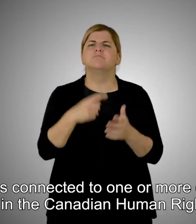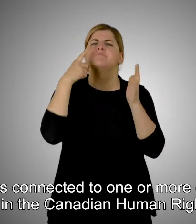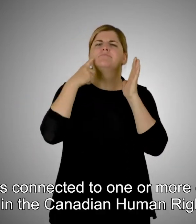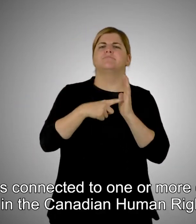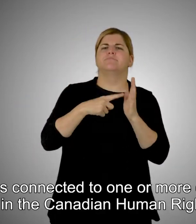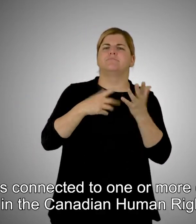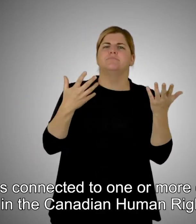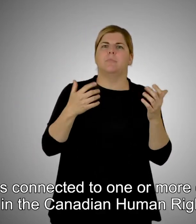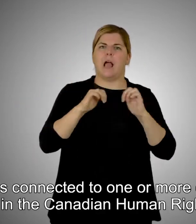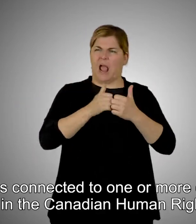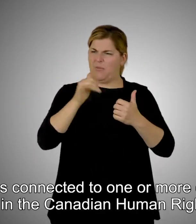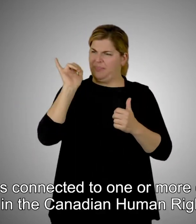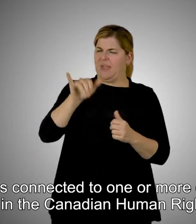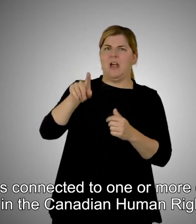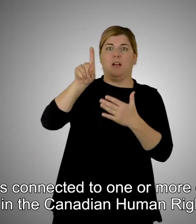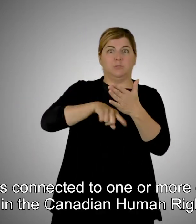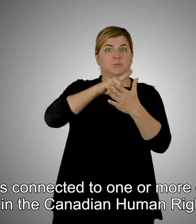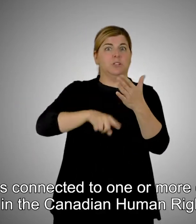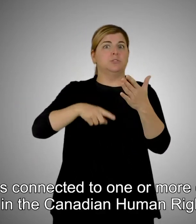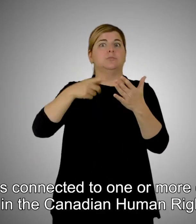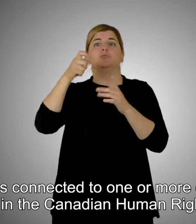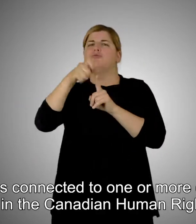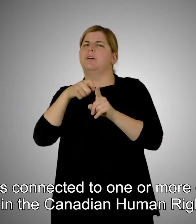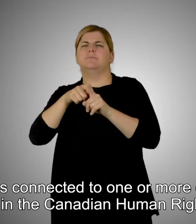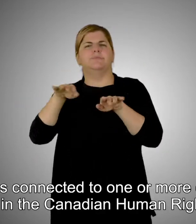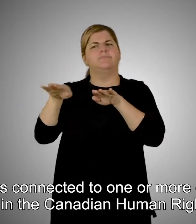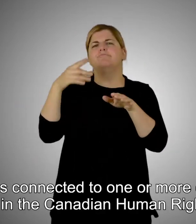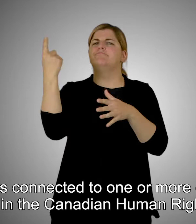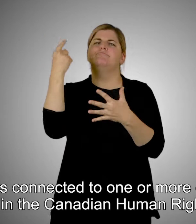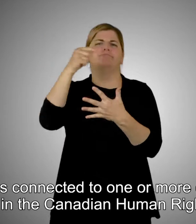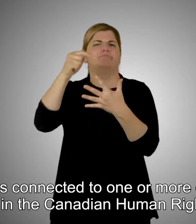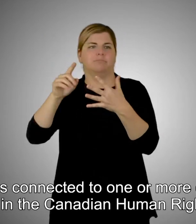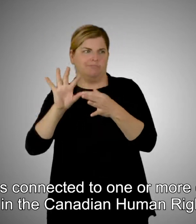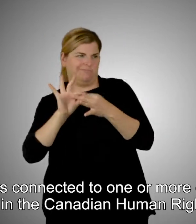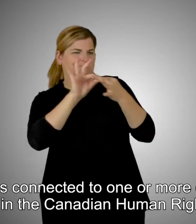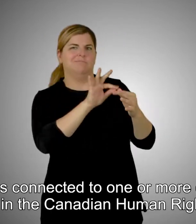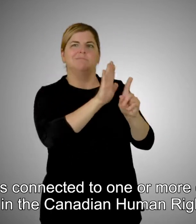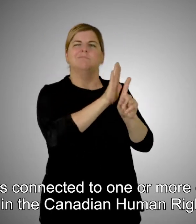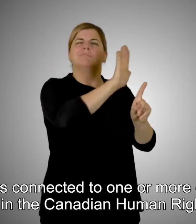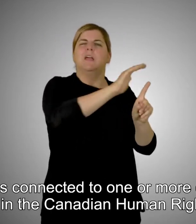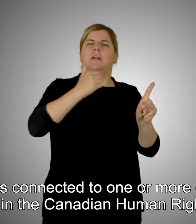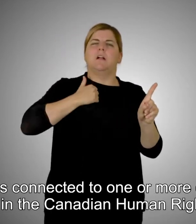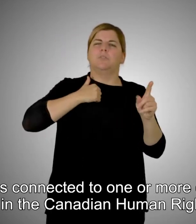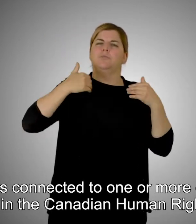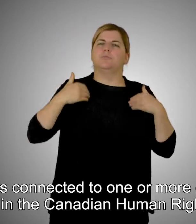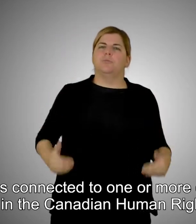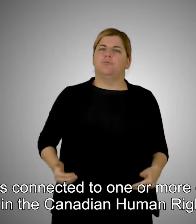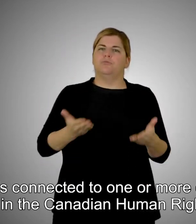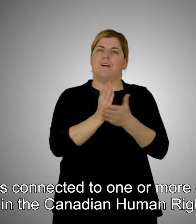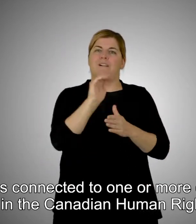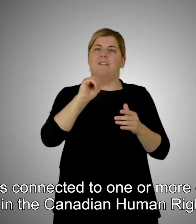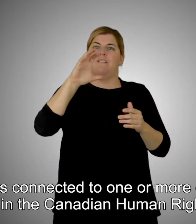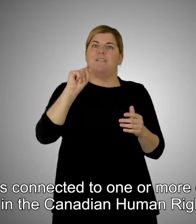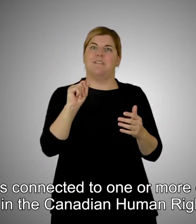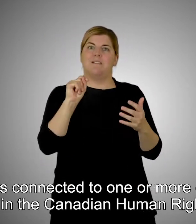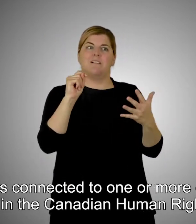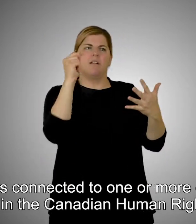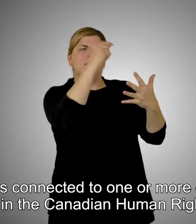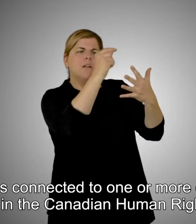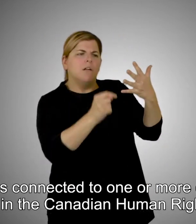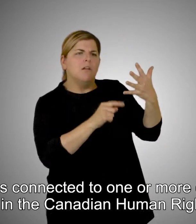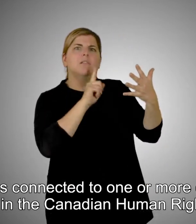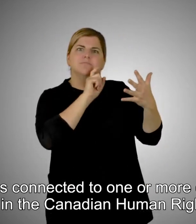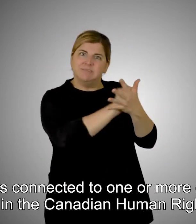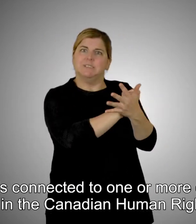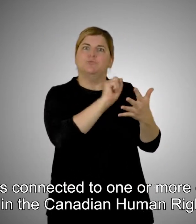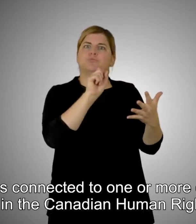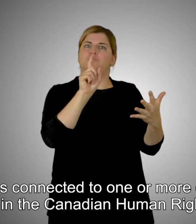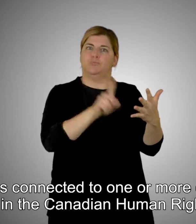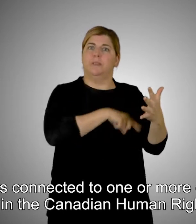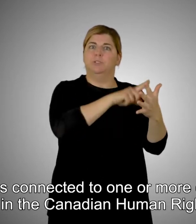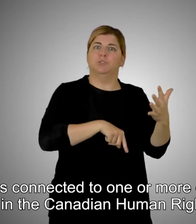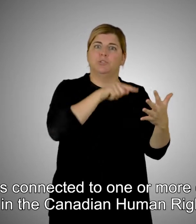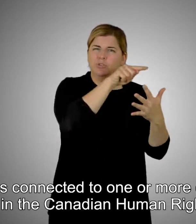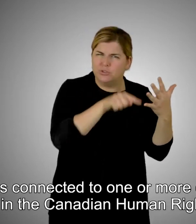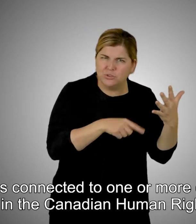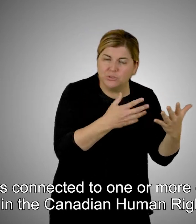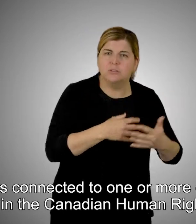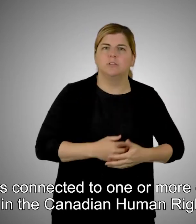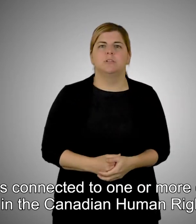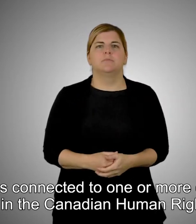how it is connected to one or more of the grounds in the Canadian Human Rights Act.